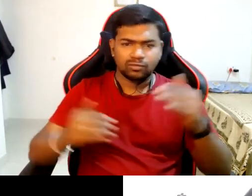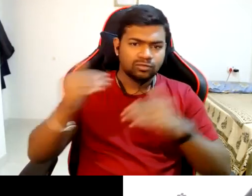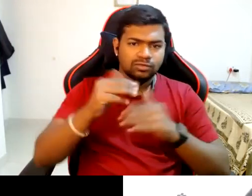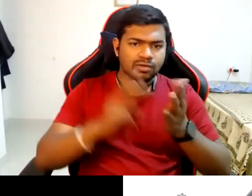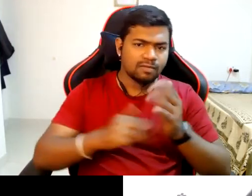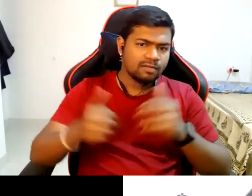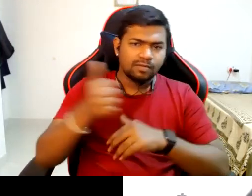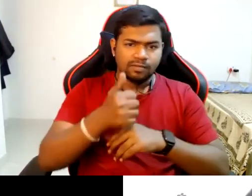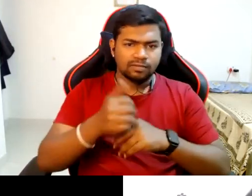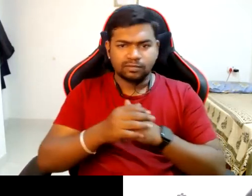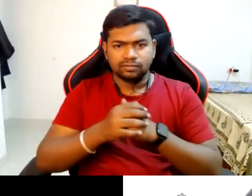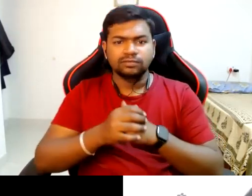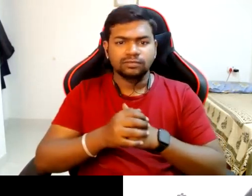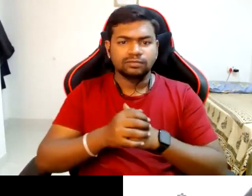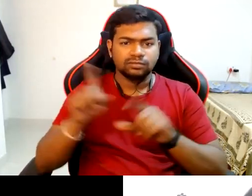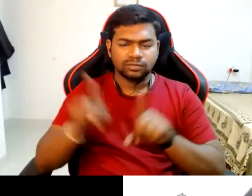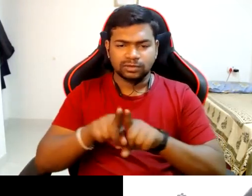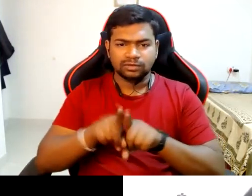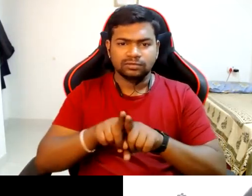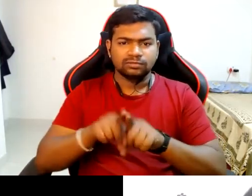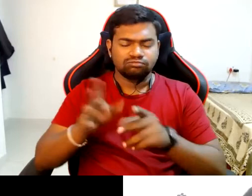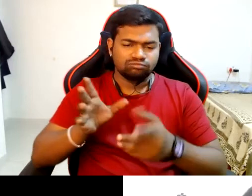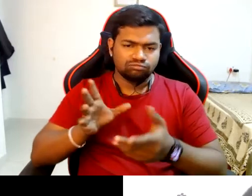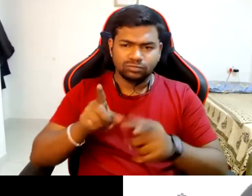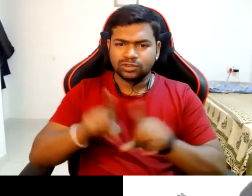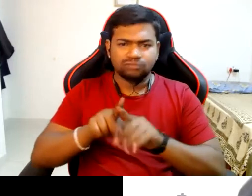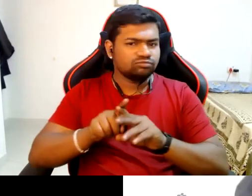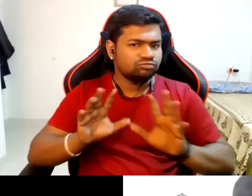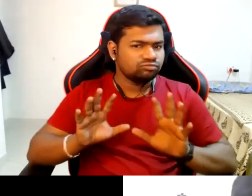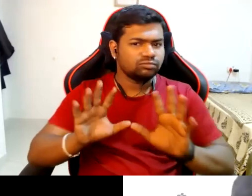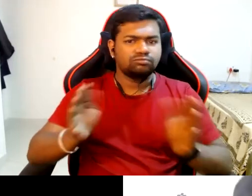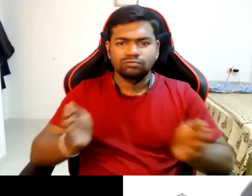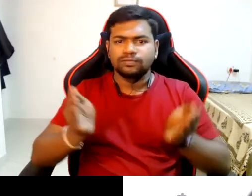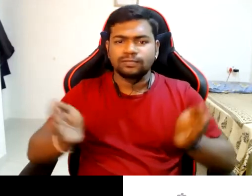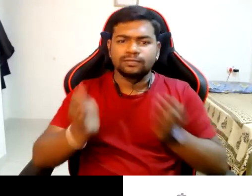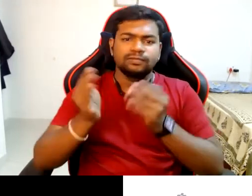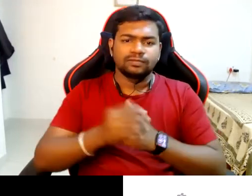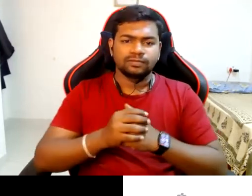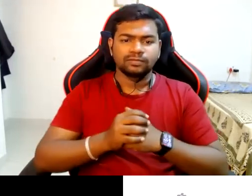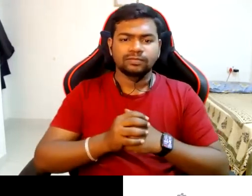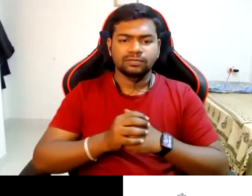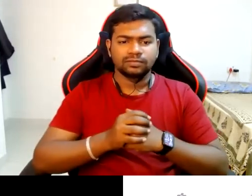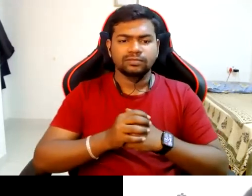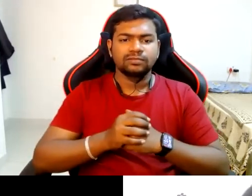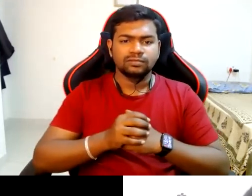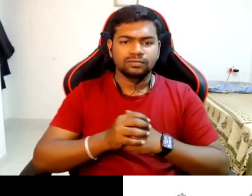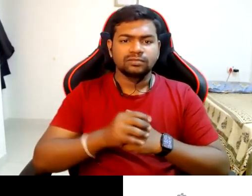who just lifted me up with both hands and push me out. He sent me to my current places domestic international site.